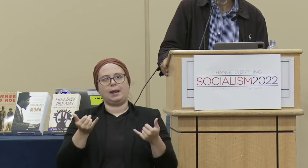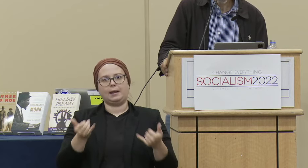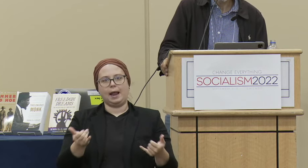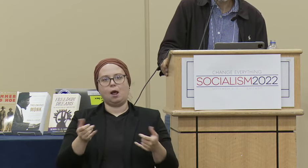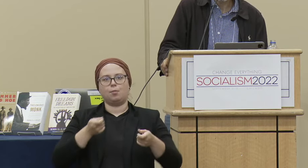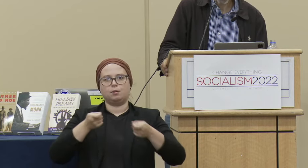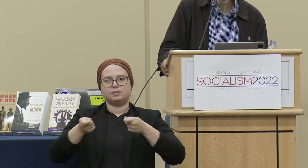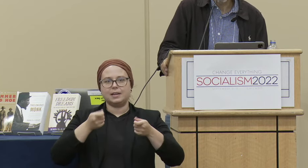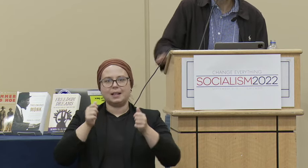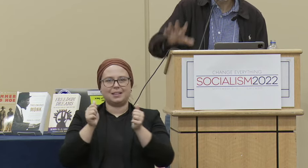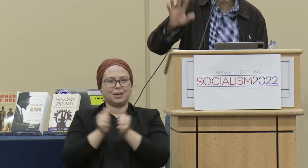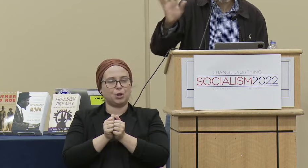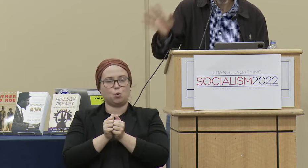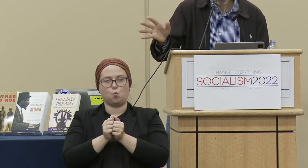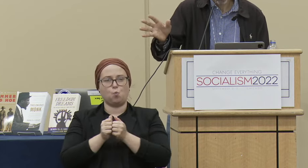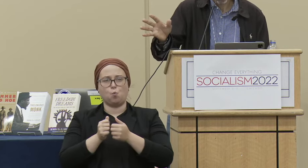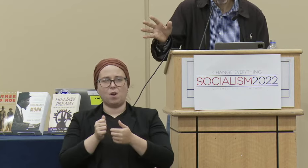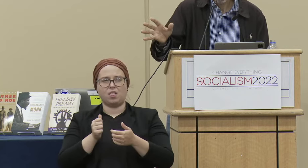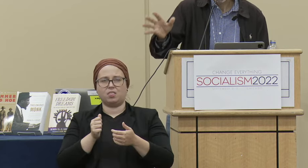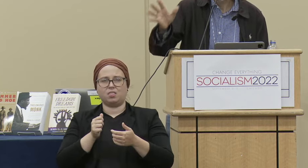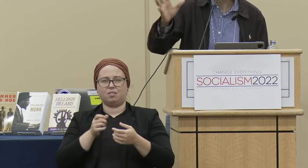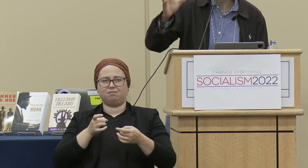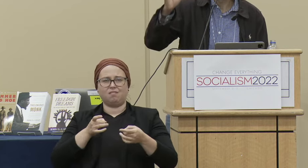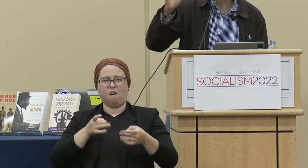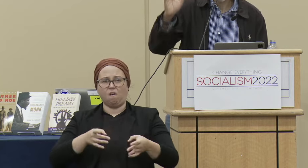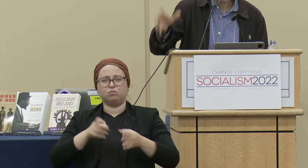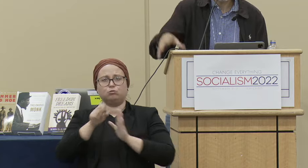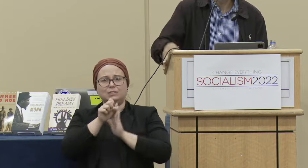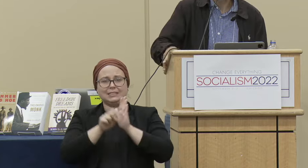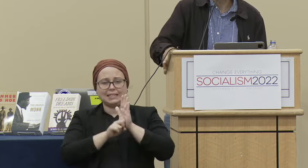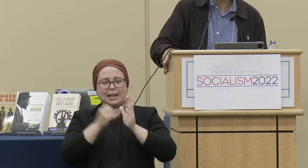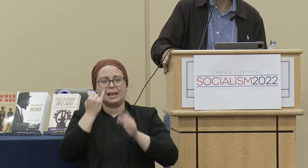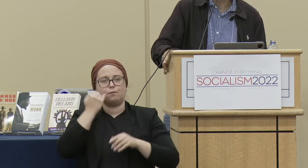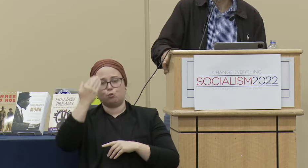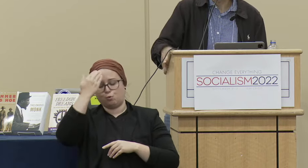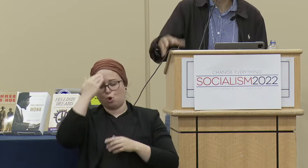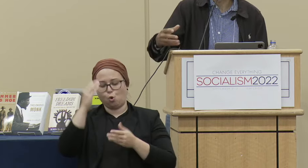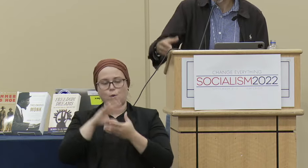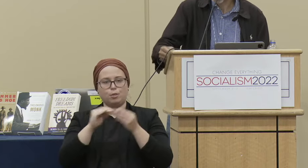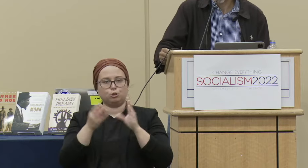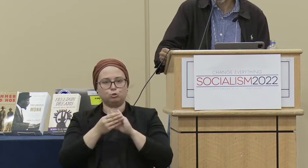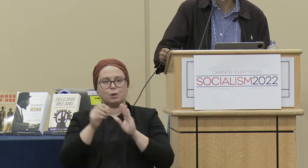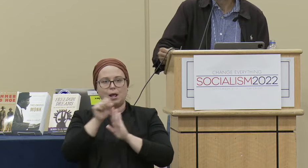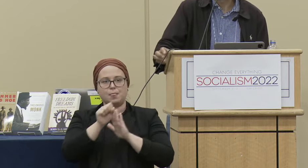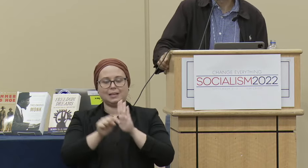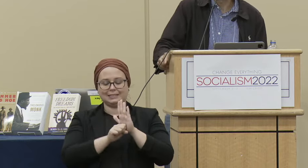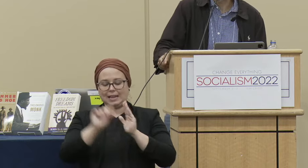whatever divisions are existing in Jackson right now, they are dealing with a hostile state . If you know the story, it's the